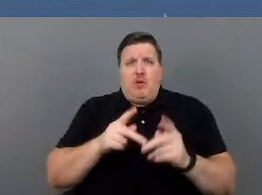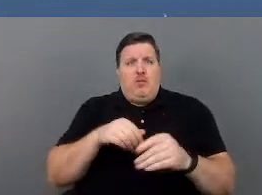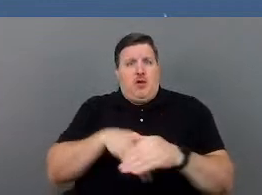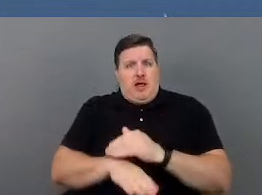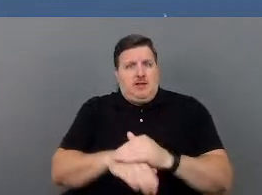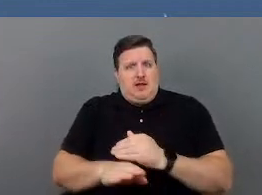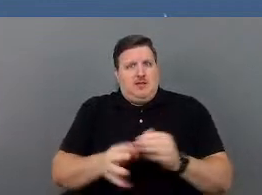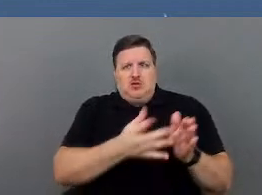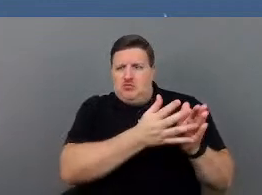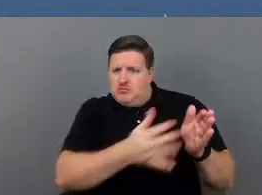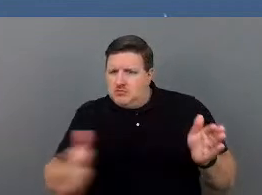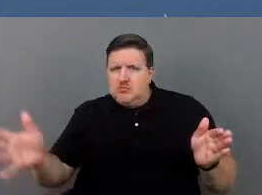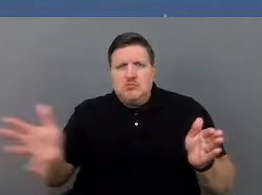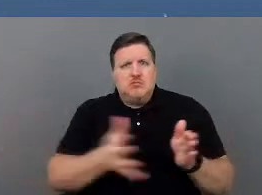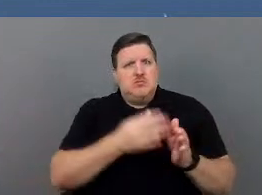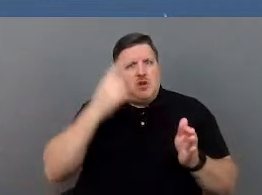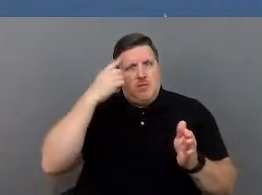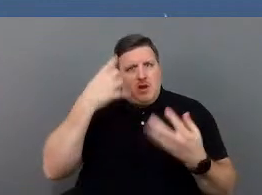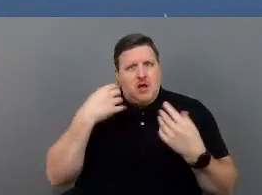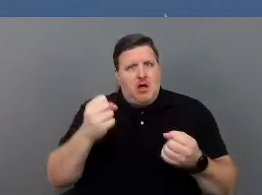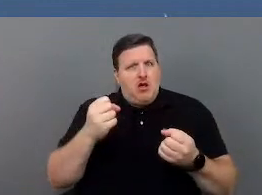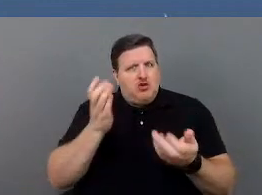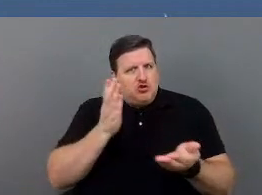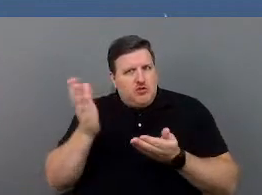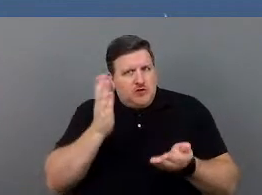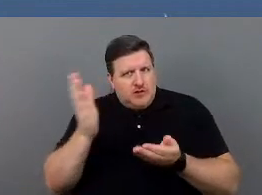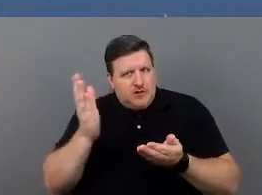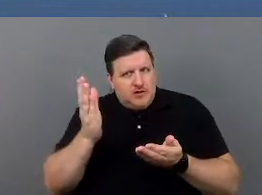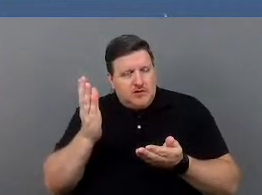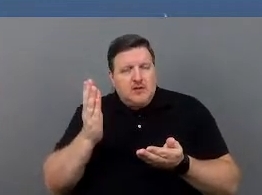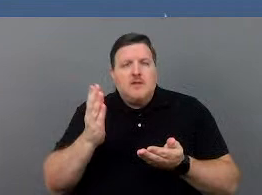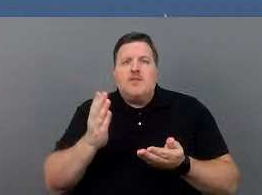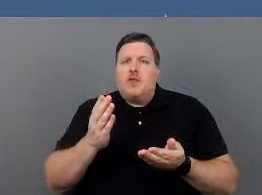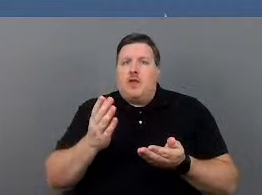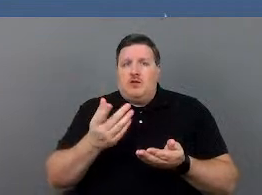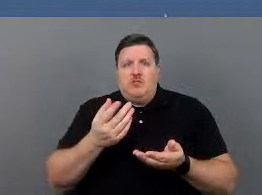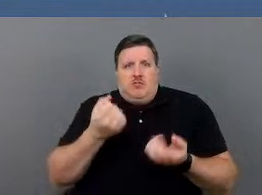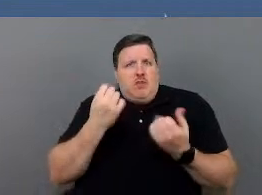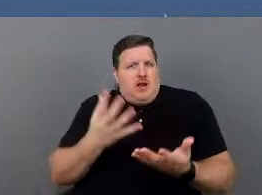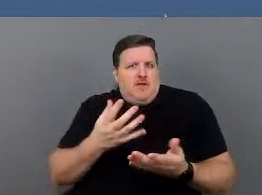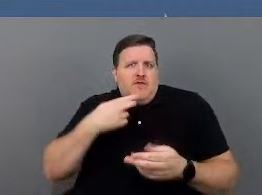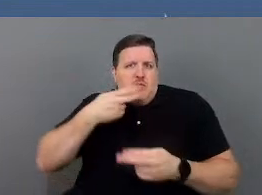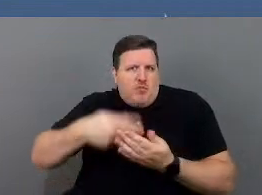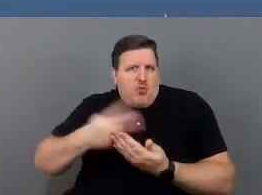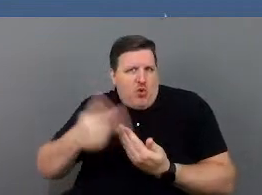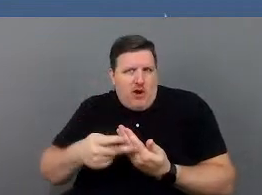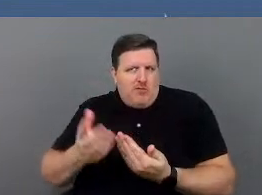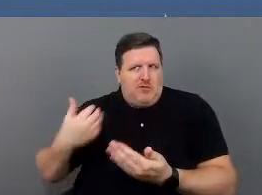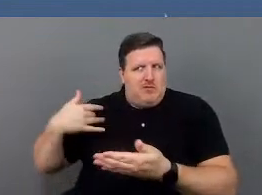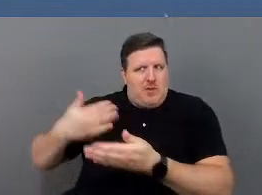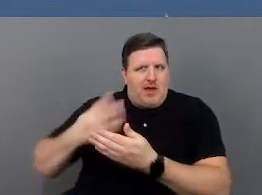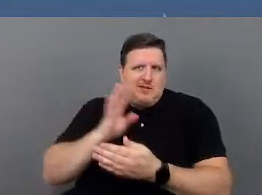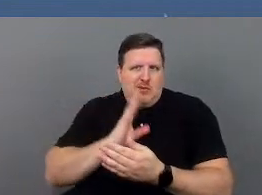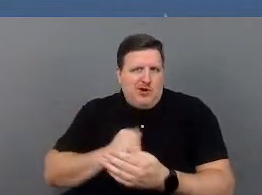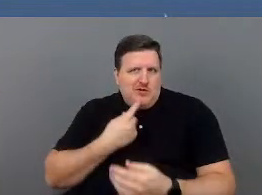AND I BELIEVE WE NEED TO INCREASE THE WAY PEOPLE GET ACCESS TO THE WHOLE RANGE OF MENTAL HEALTH SERVICES, AS SPEAKERS. WHEN IT COMES TO THE POLICE, I THINK THEY ARE IN GREAT